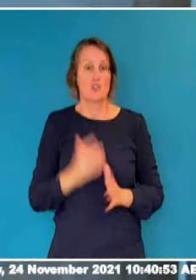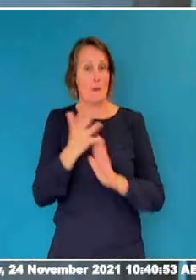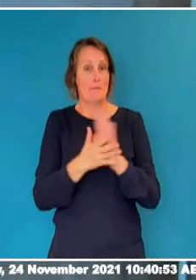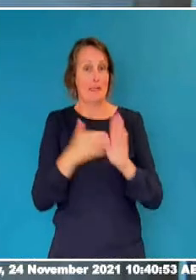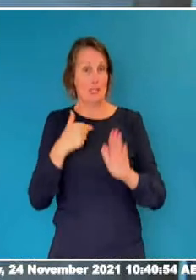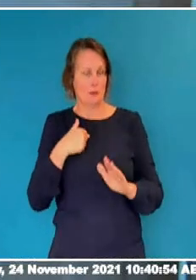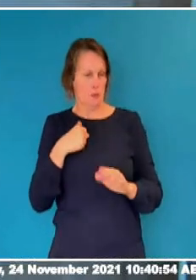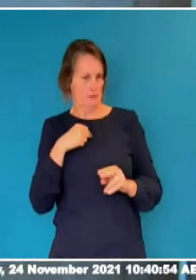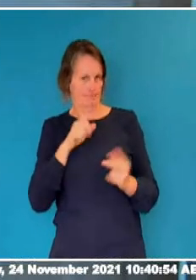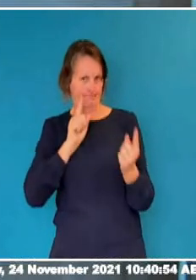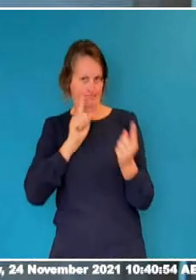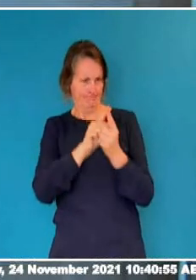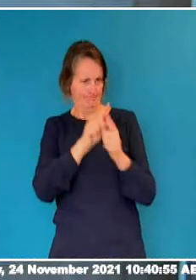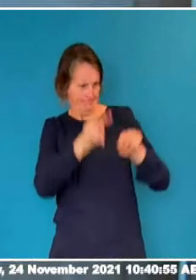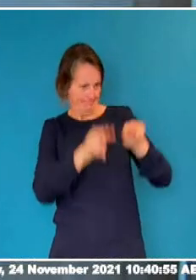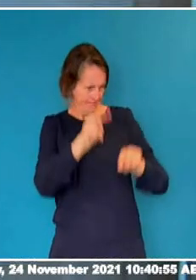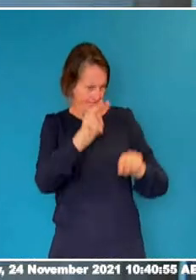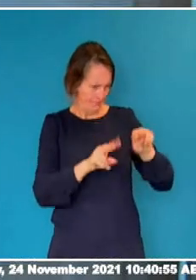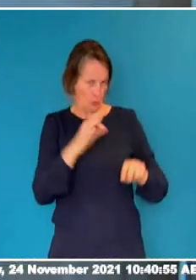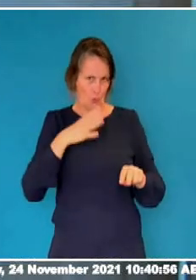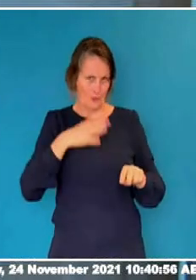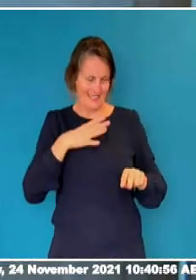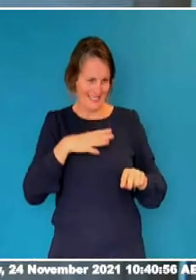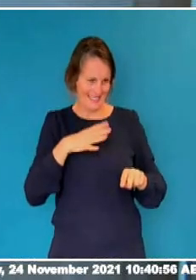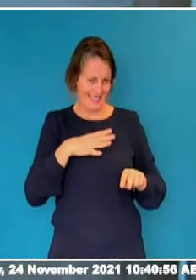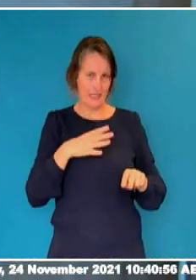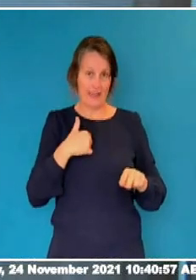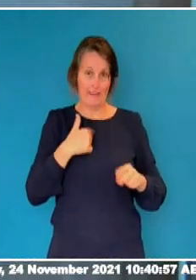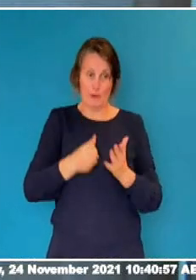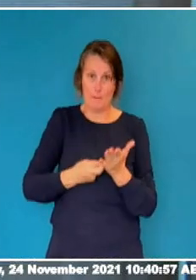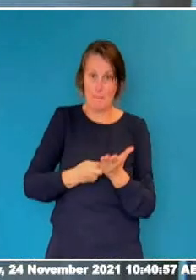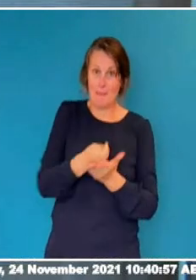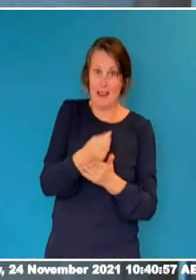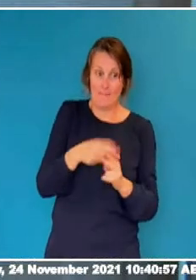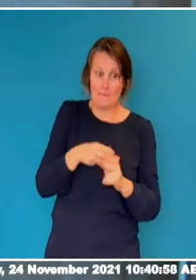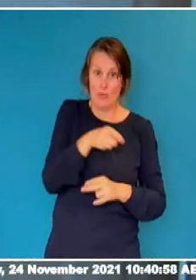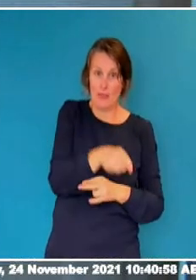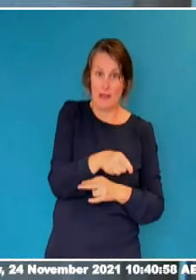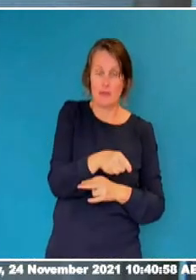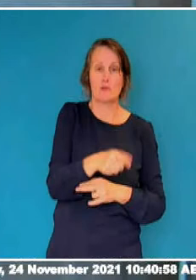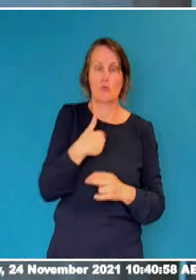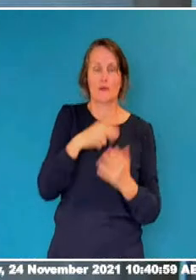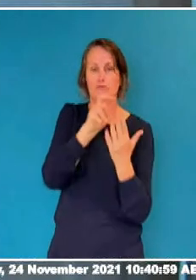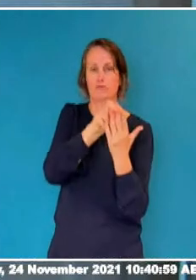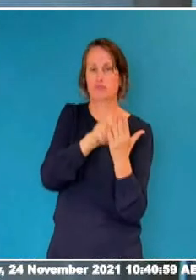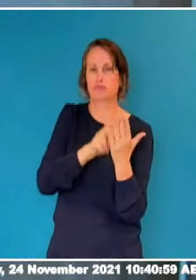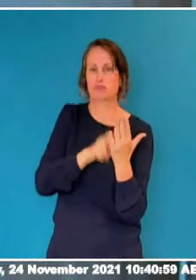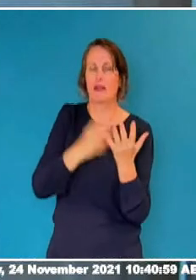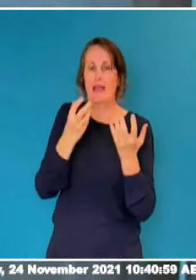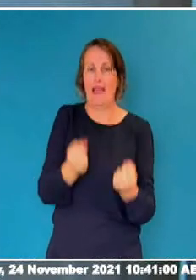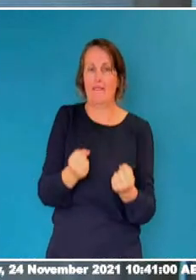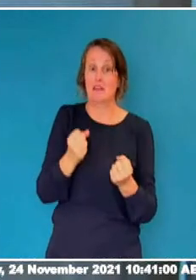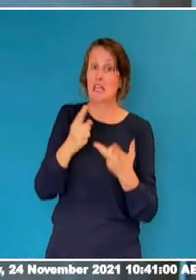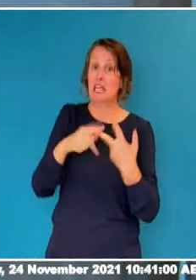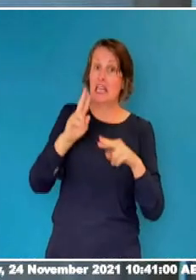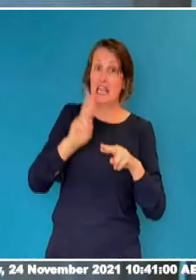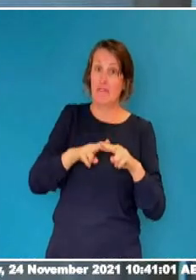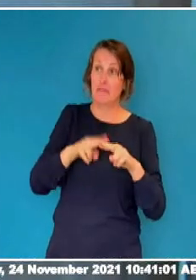So whatever is funded through centrally that we do, we would have figures on that. We don't have what is expensed